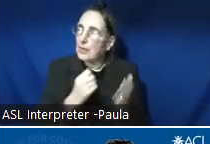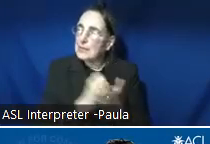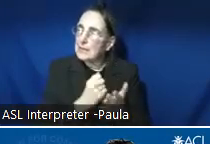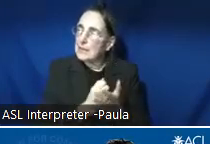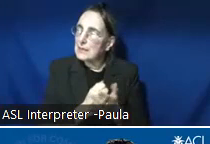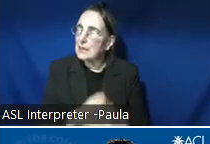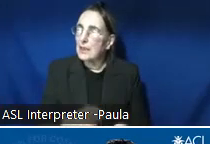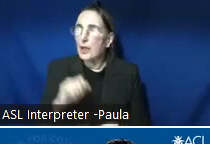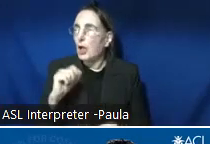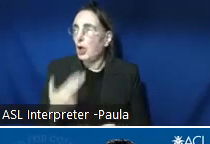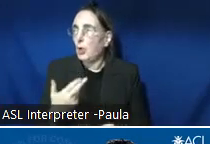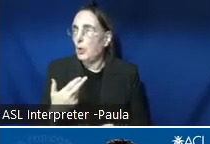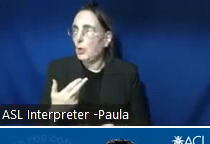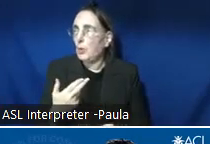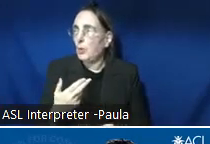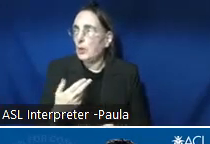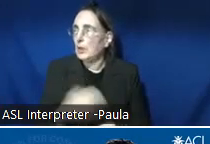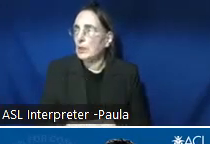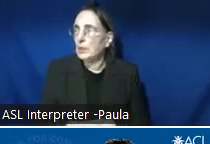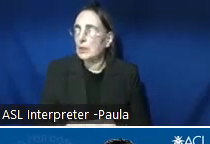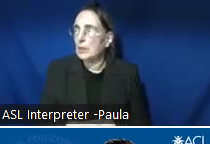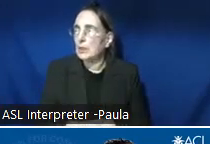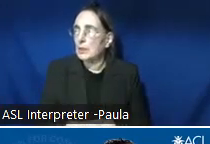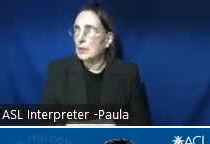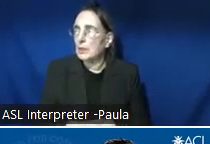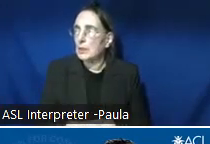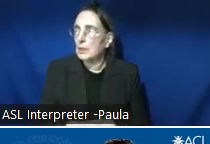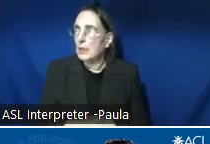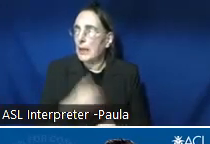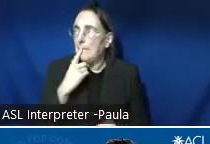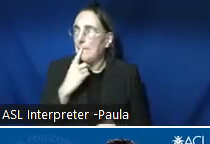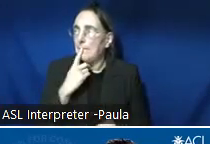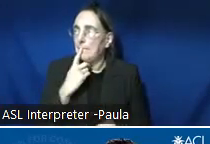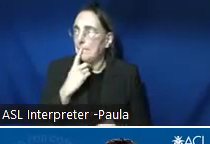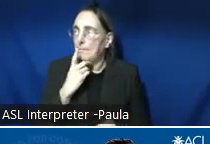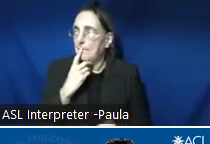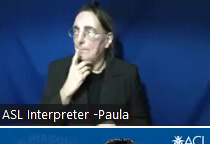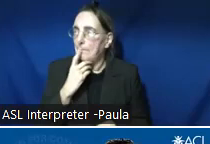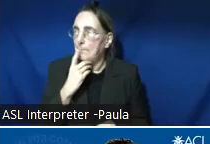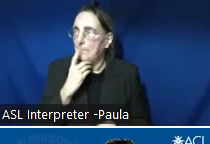Or did I scroll ... So,